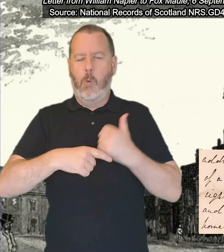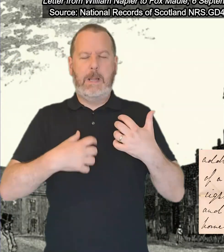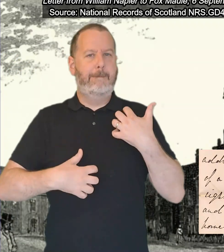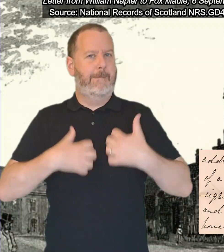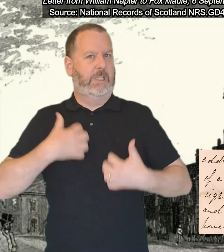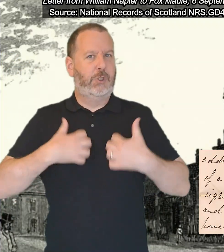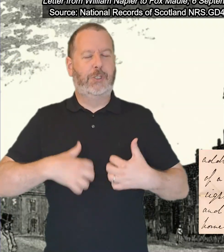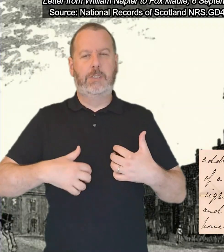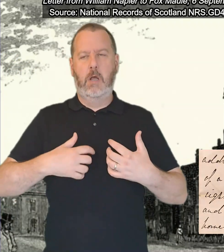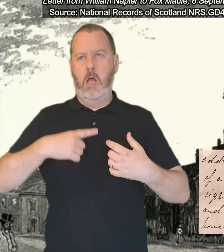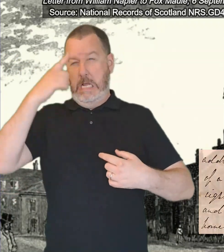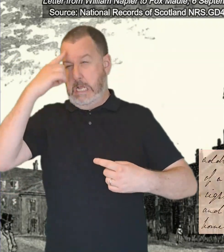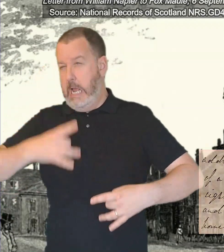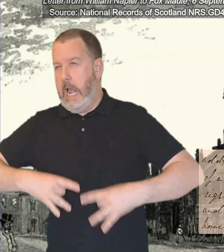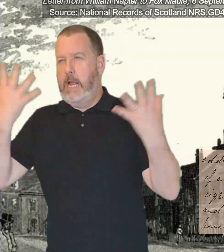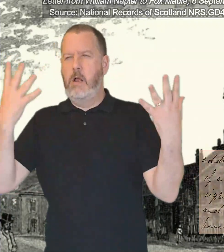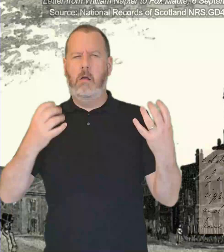who was passionate in his feelings,